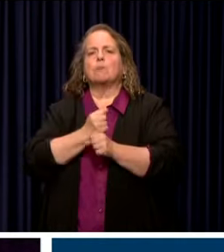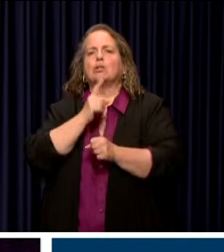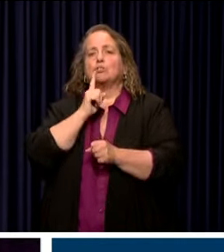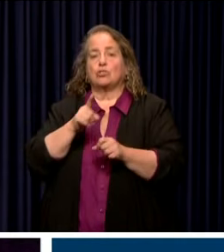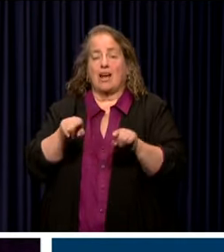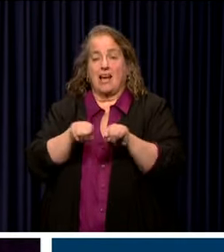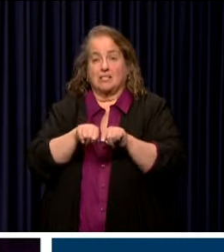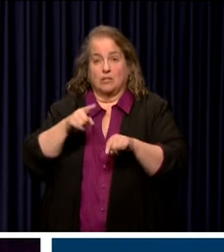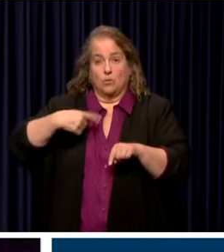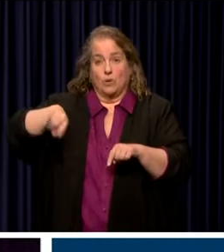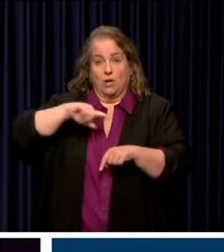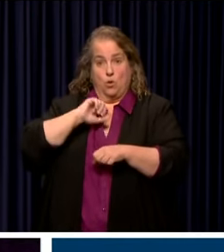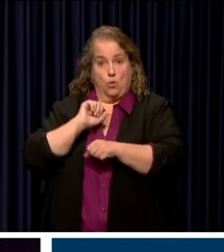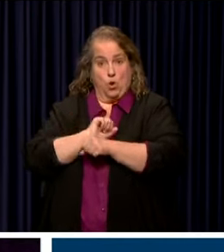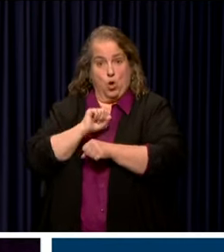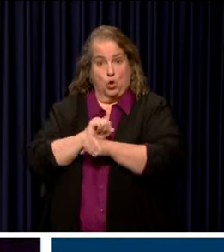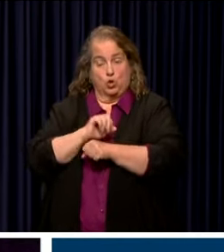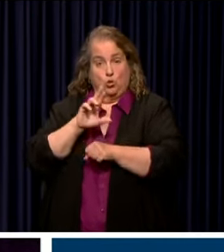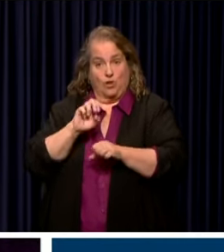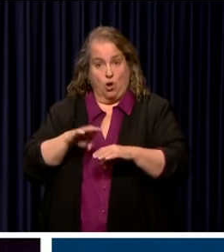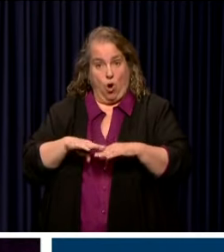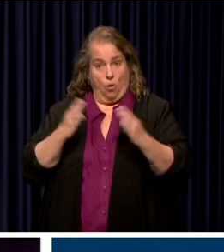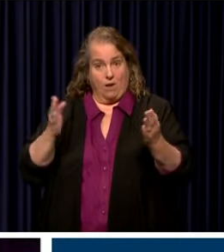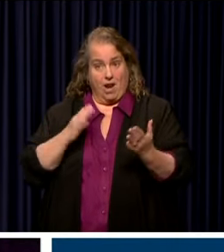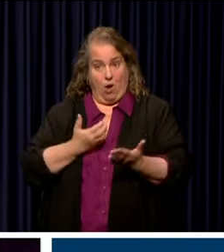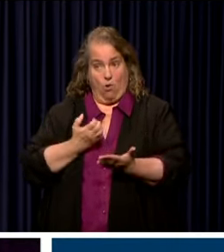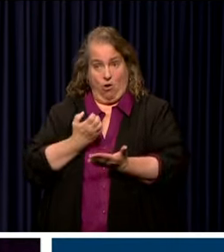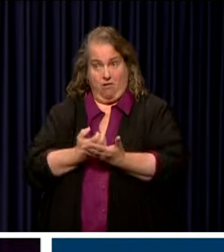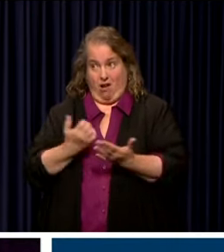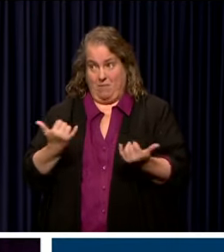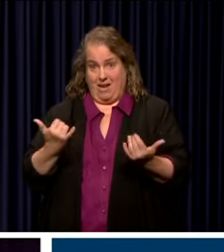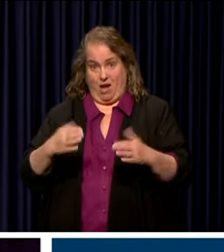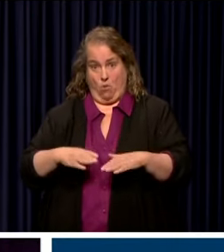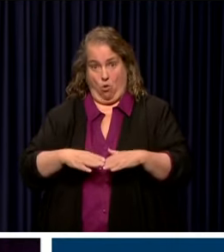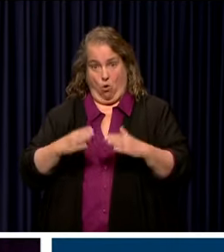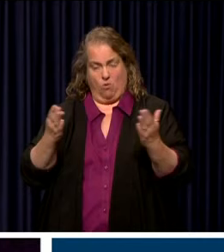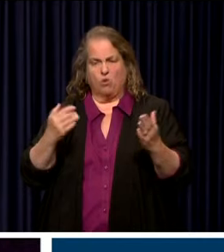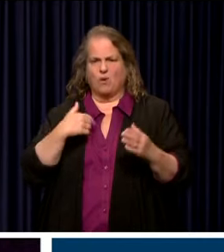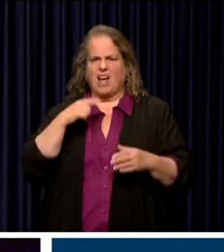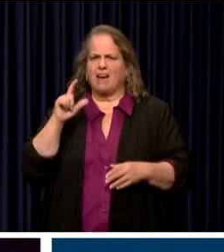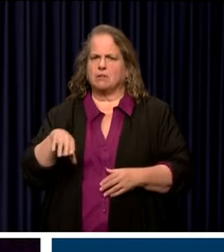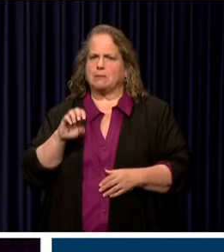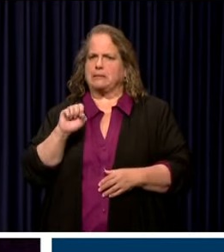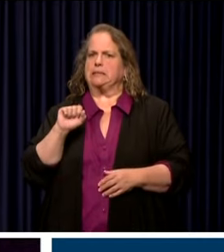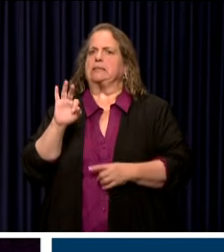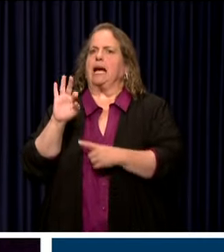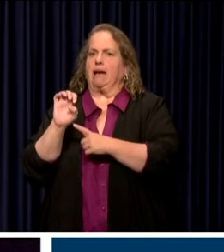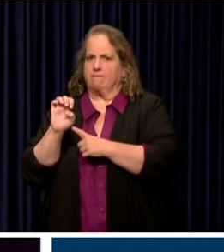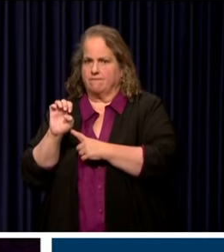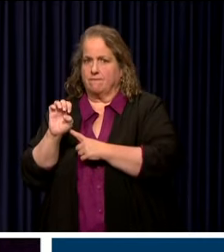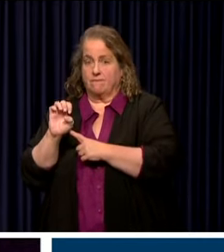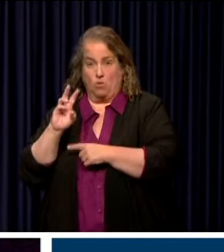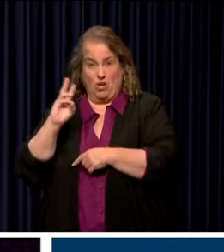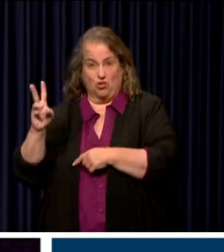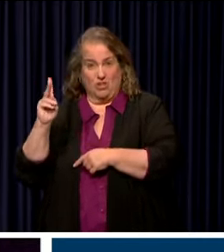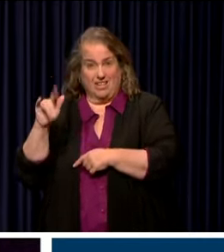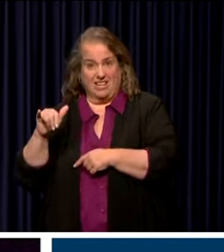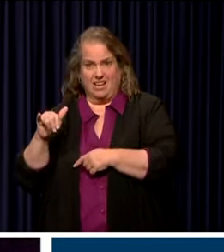HELP NOT ONLY GUIDE ALL THE UPDATES THAT WE DO BUT IT'S THE